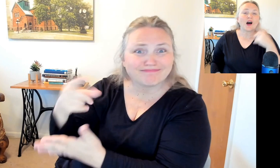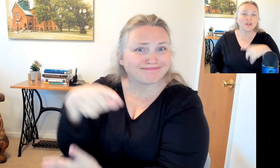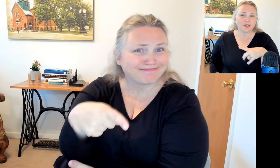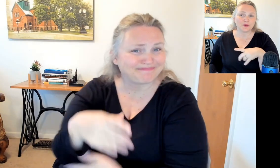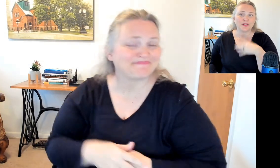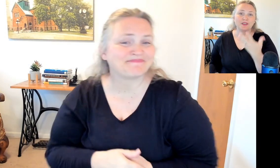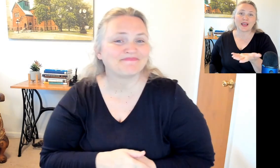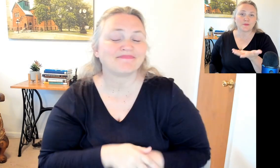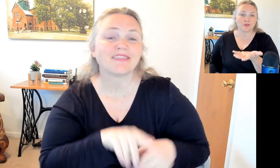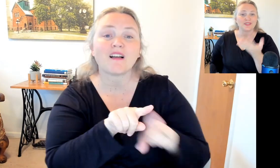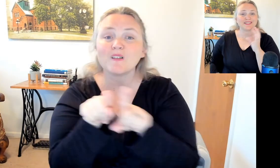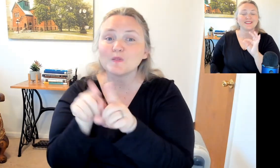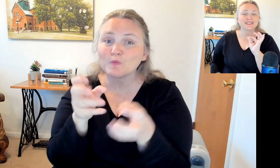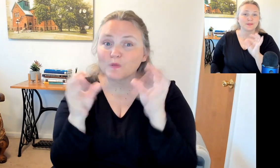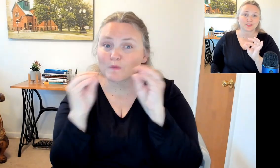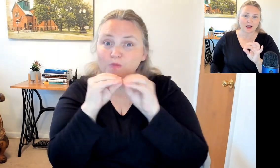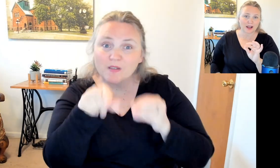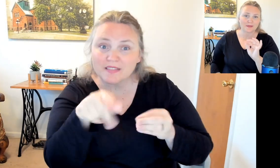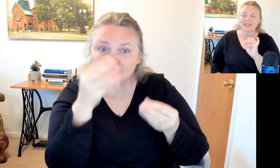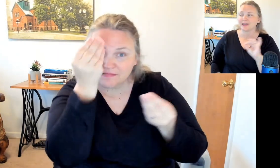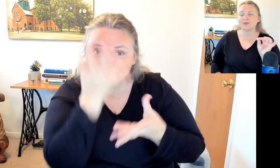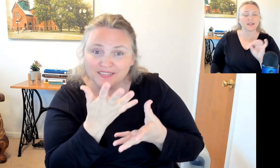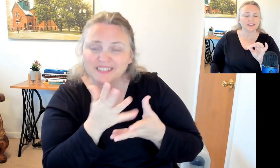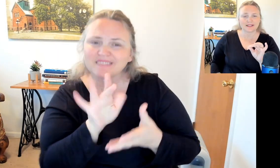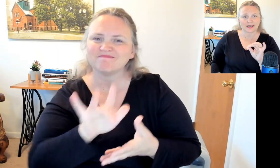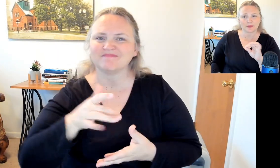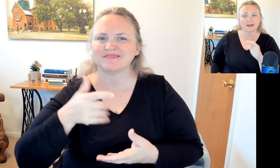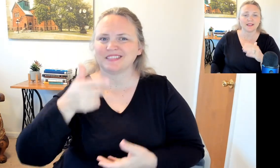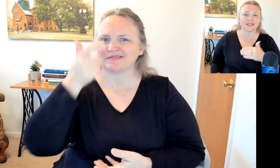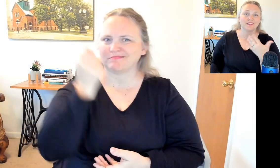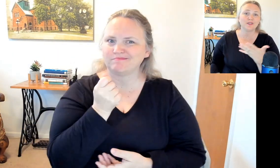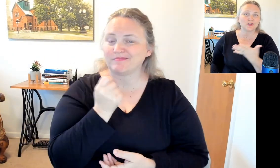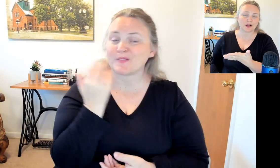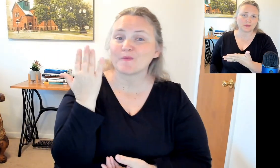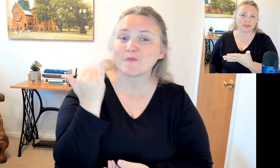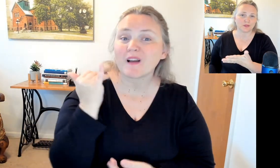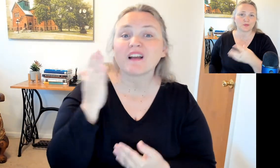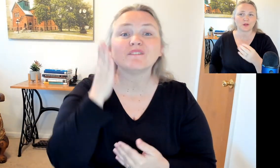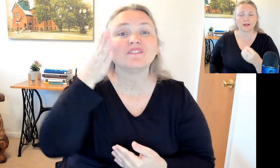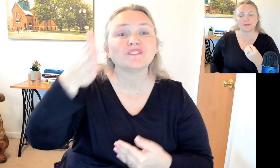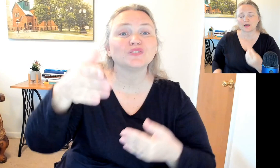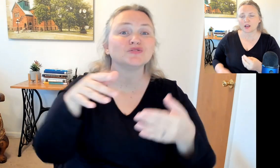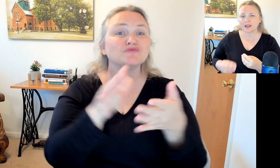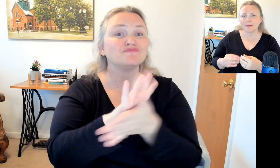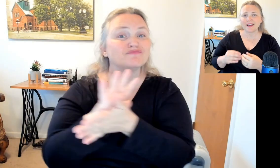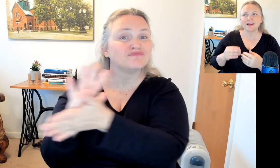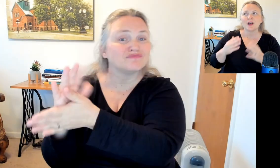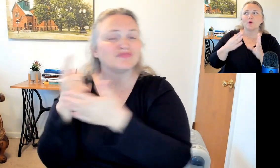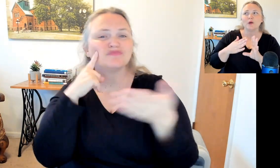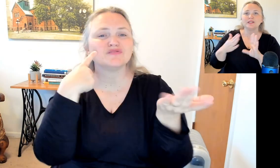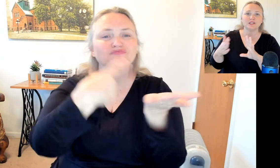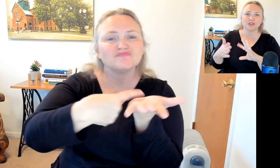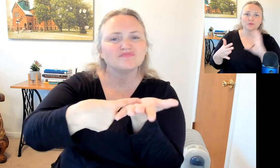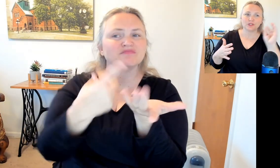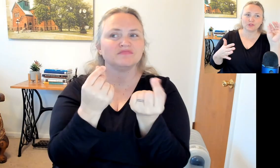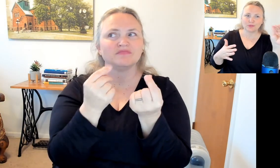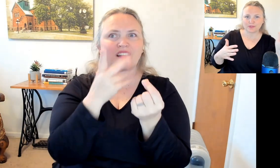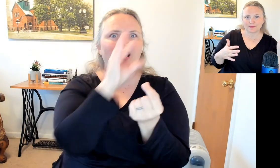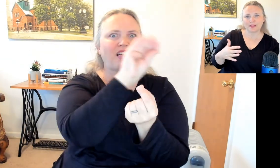Also, if you'd like more of this, click subscribe. I think you're really going to like it because in future episodes, we're going to be talking about what to do once you've moved something